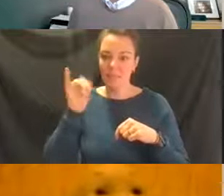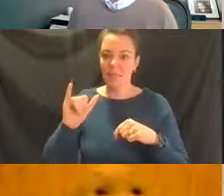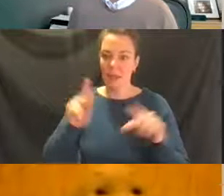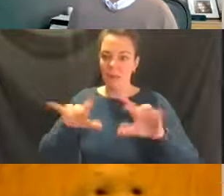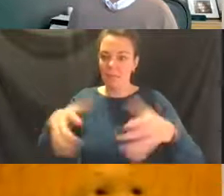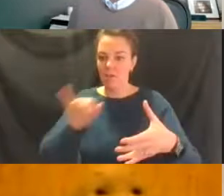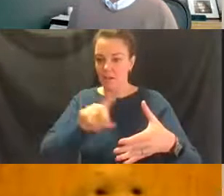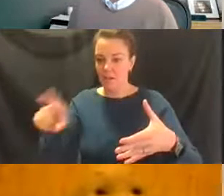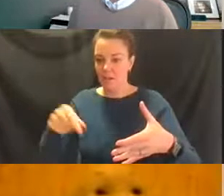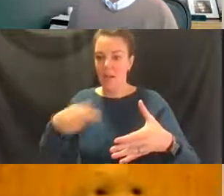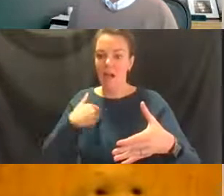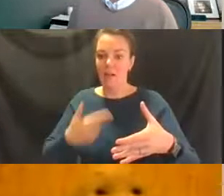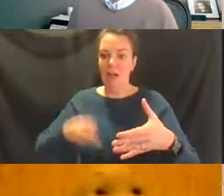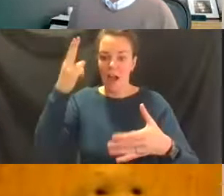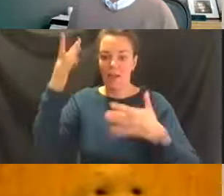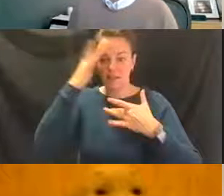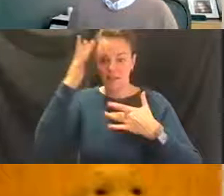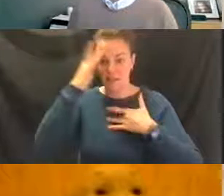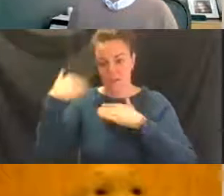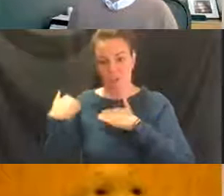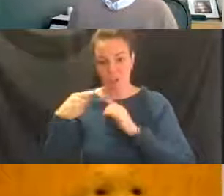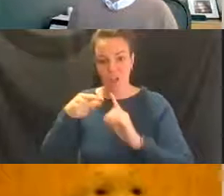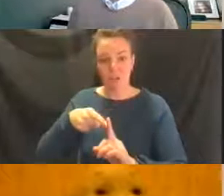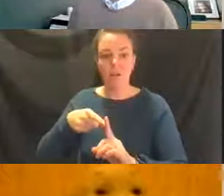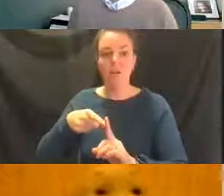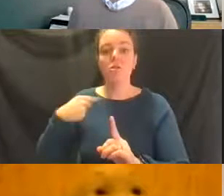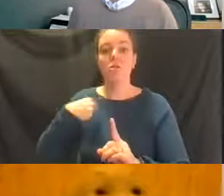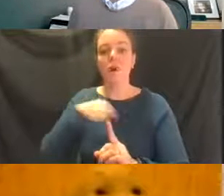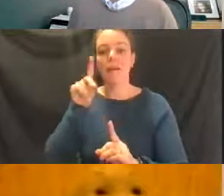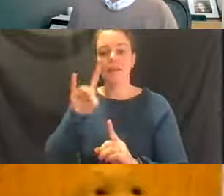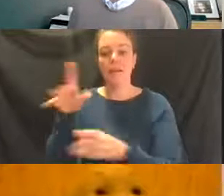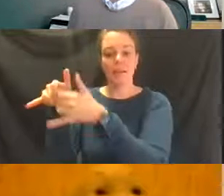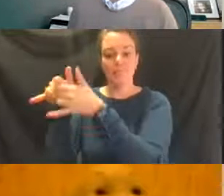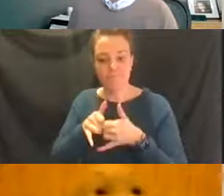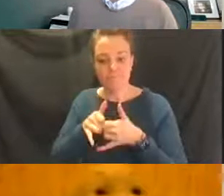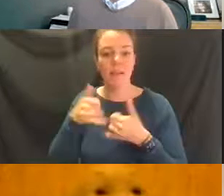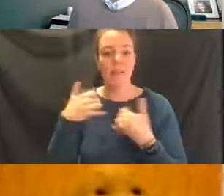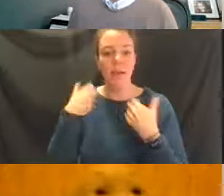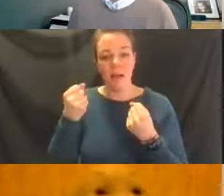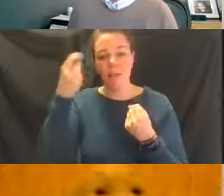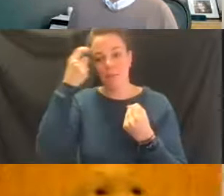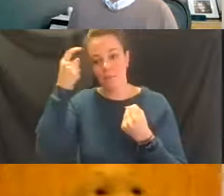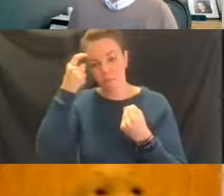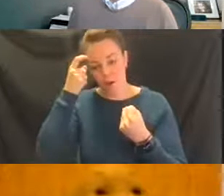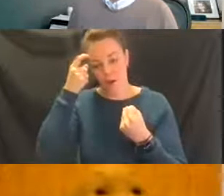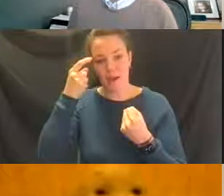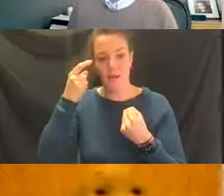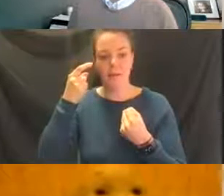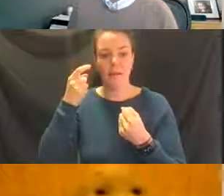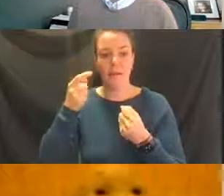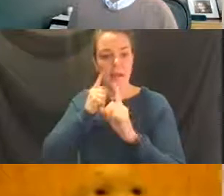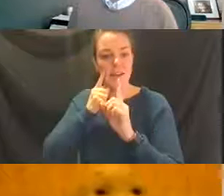you can go to the next slide. we were awarded a healthy brain initiative grant from the CDC with